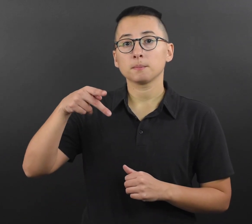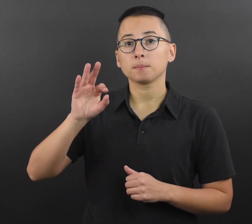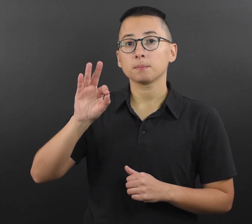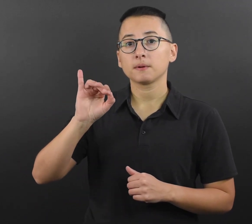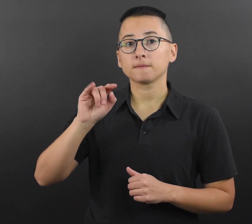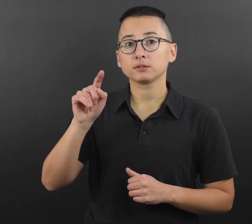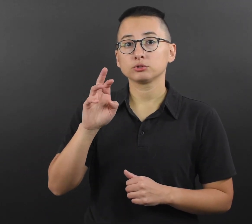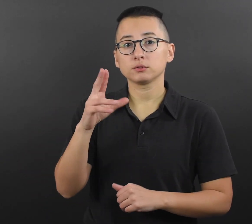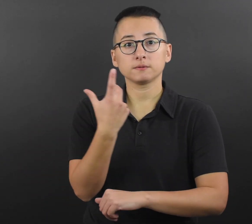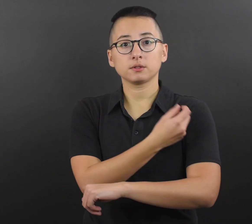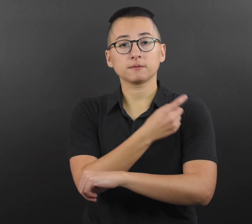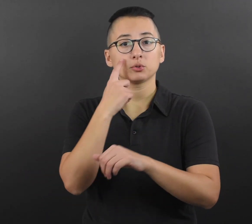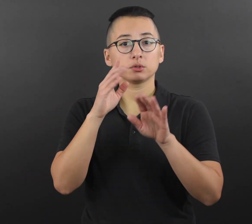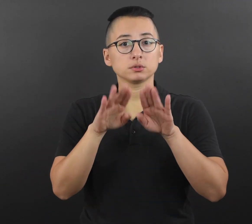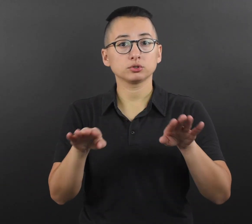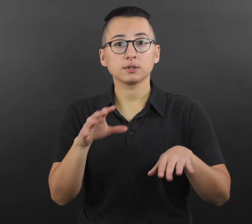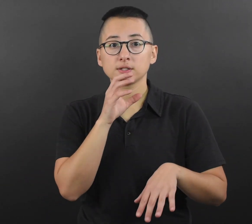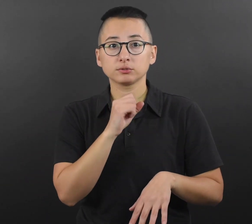The Pfizer vaccine for 5- to 11-year-olds